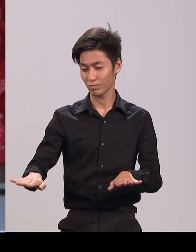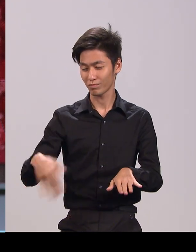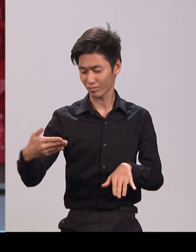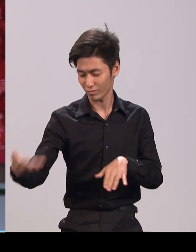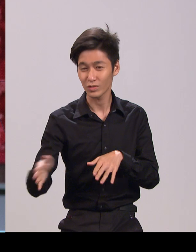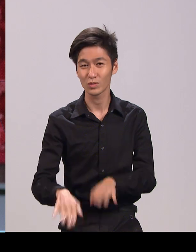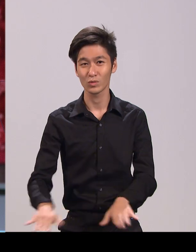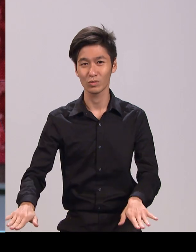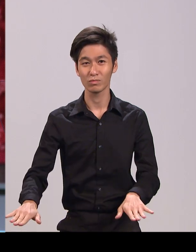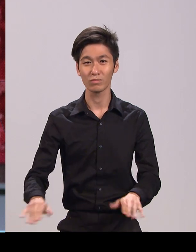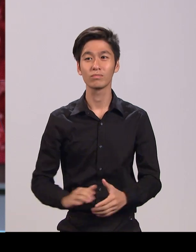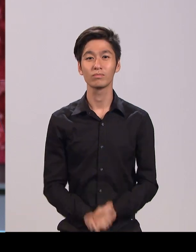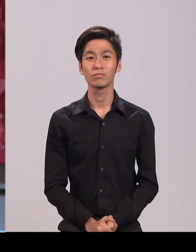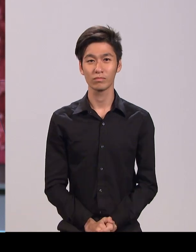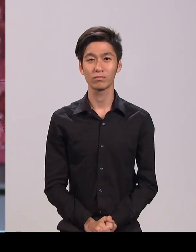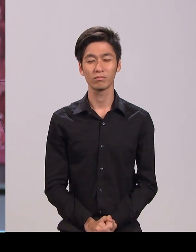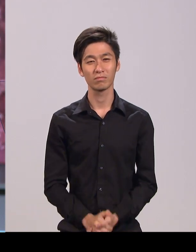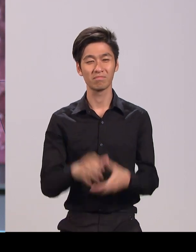It's always been the Singapore Story.